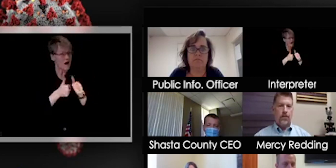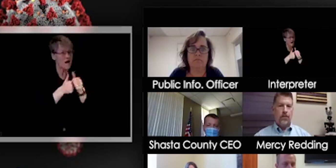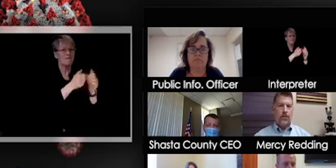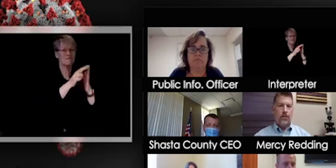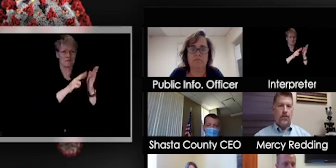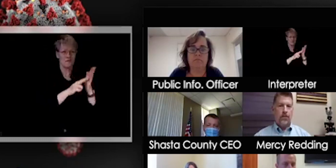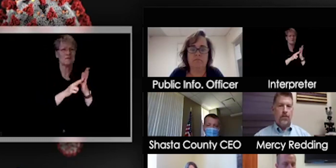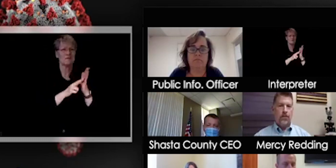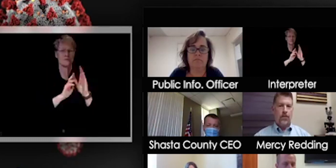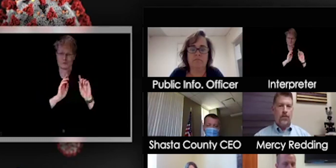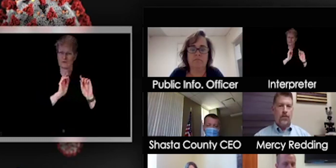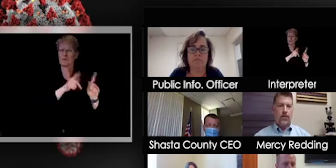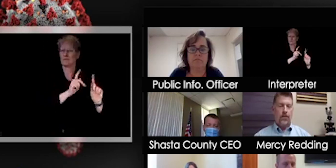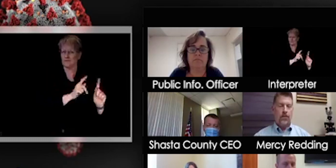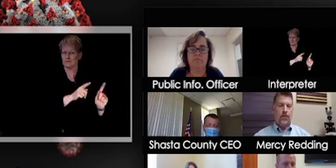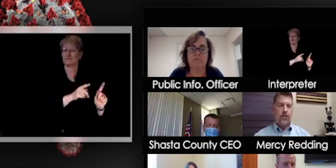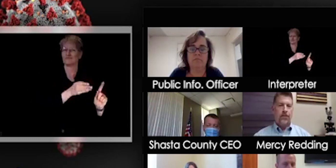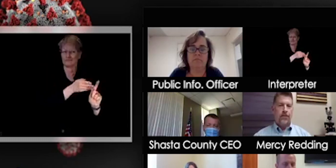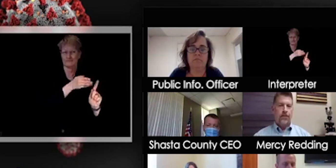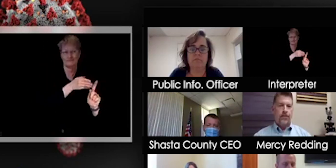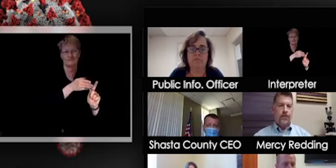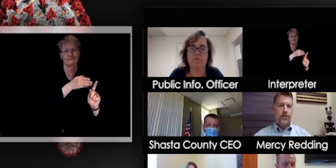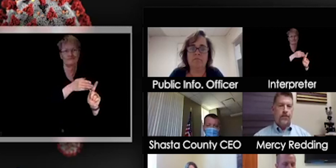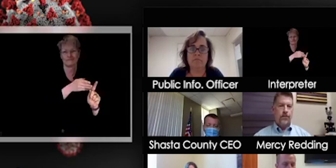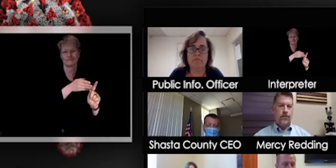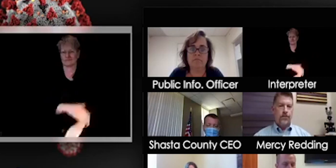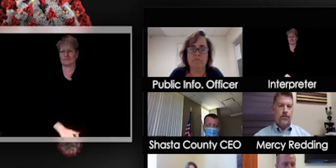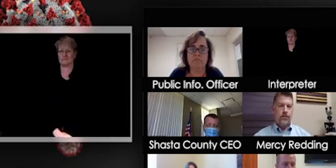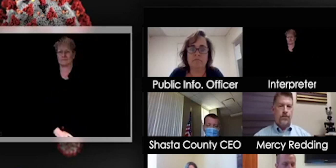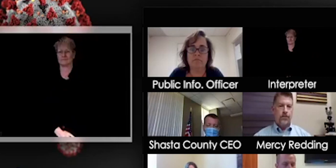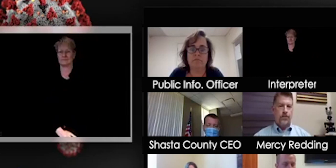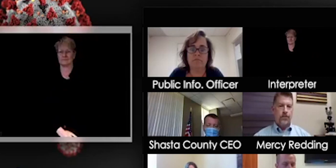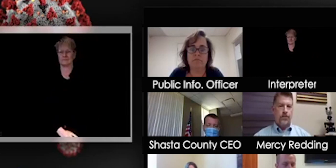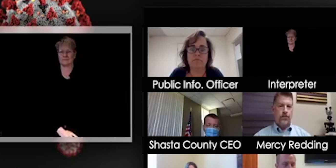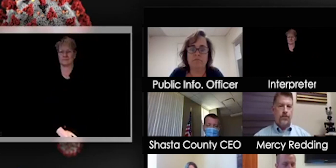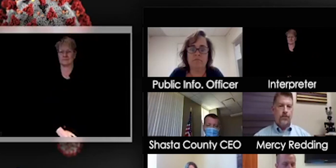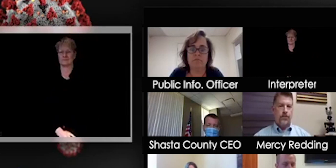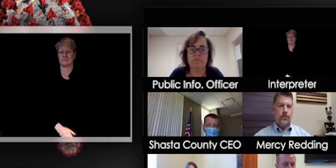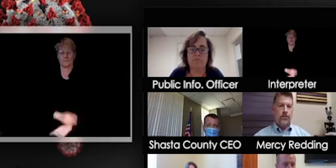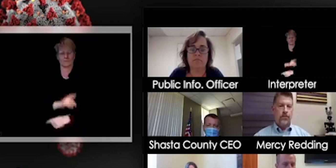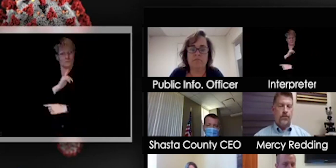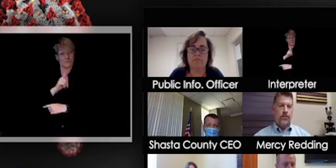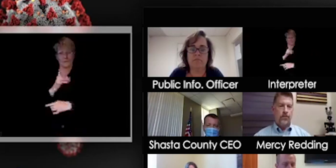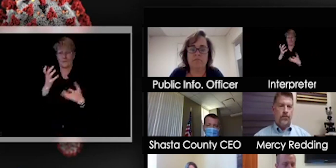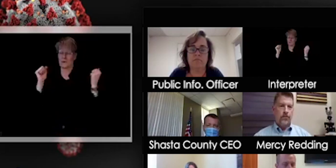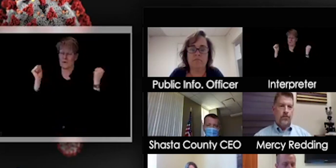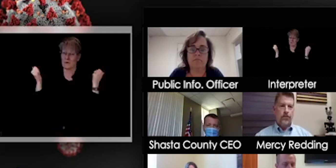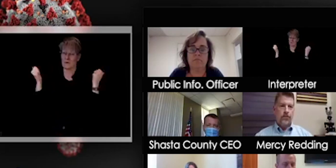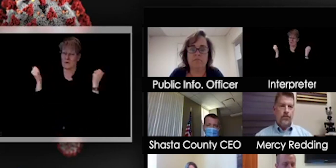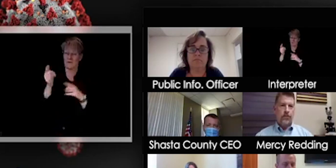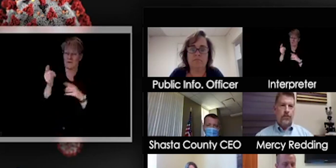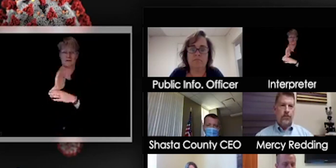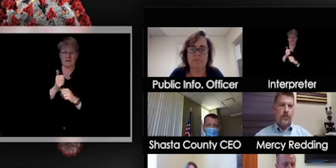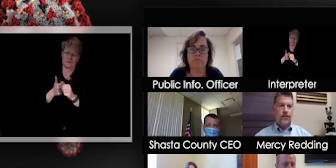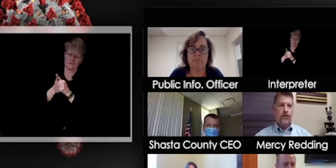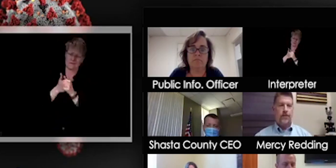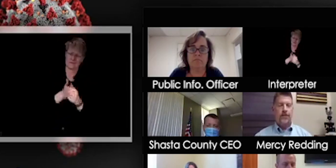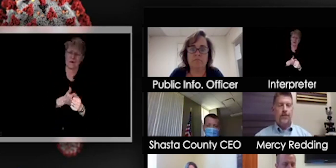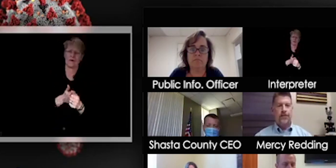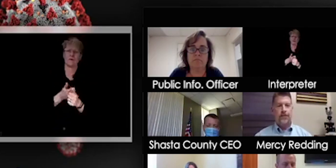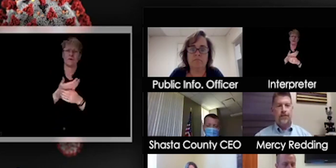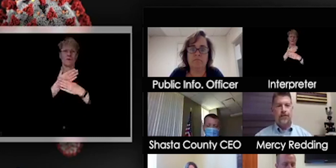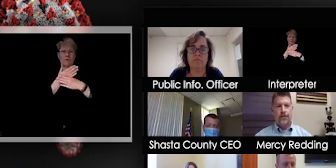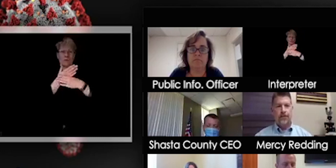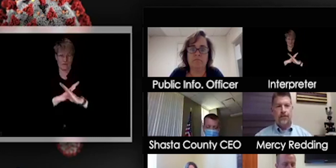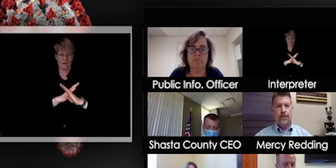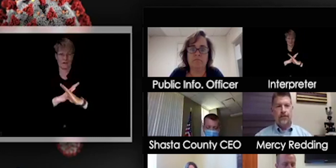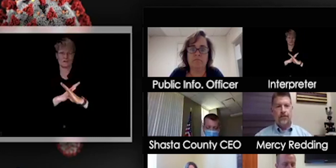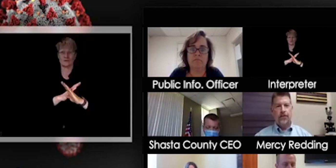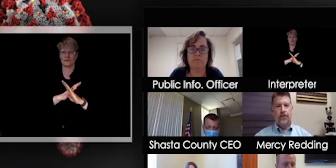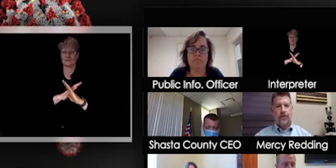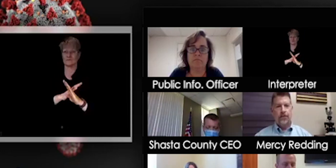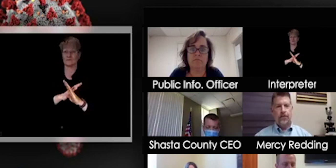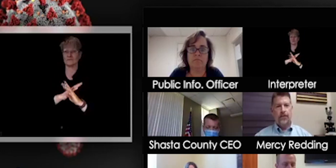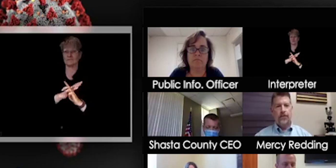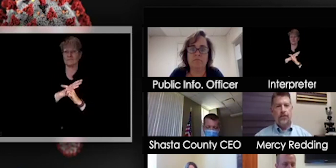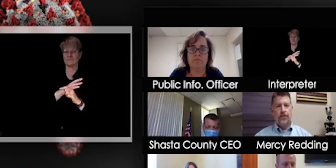to implement these prevention measures, because they don't really have another way of being